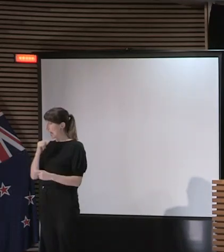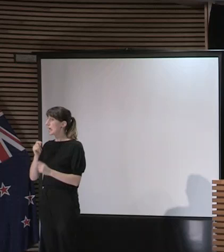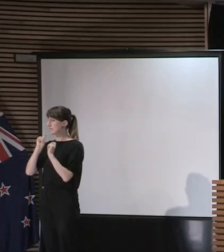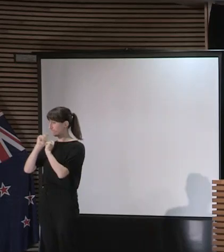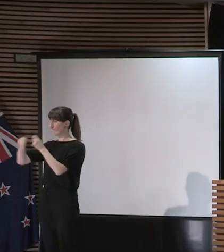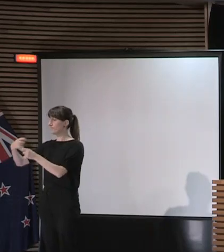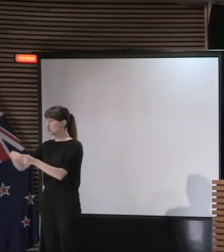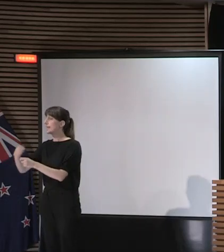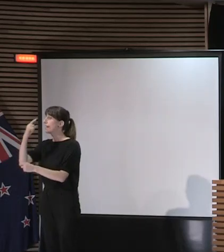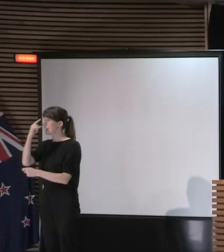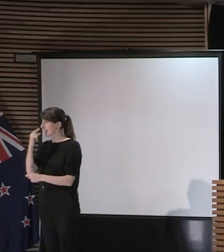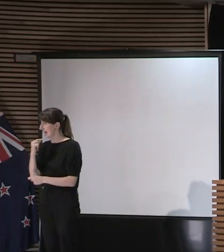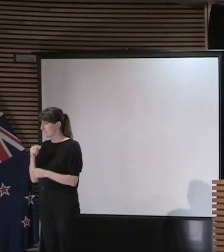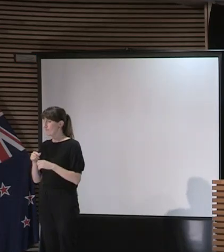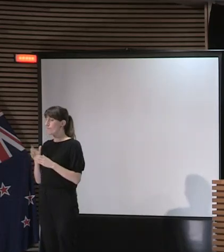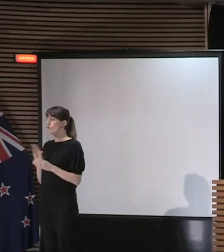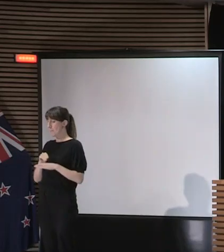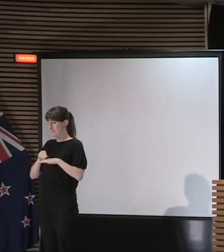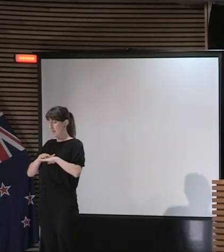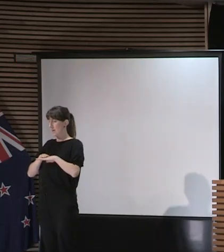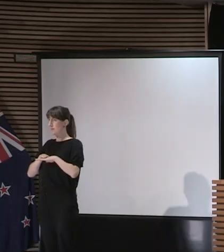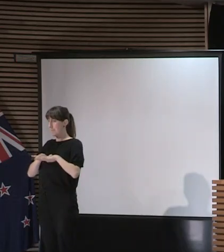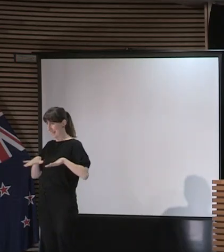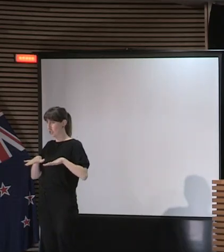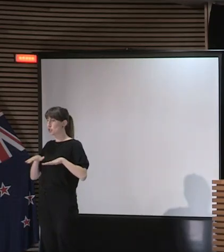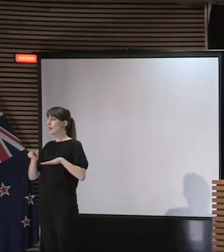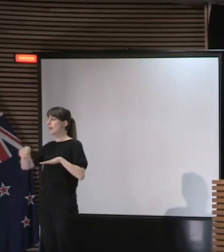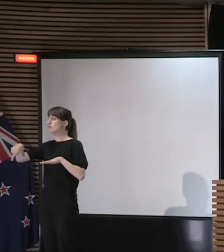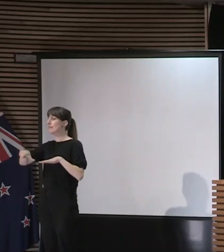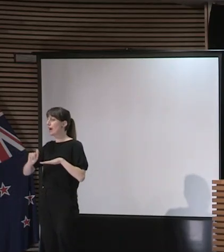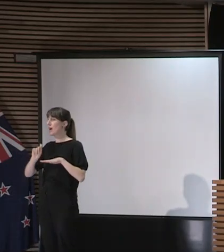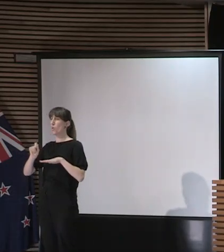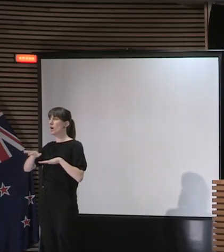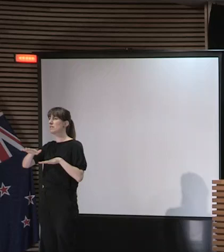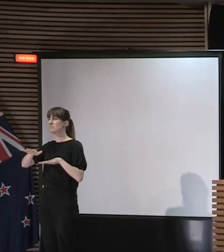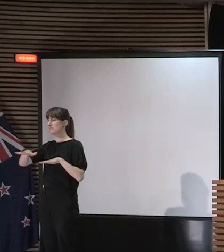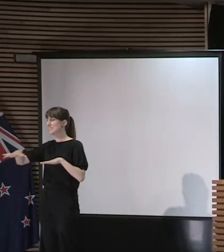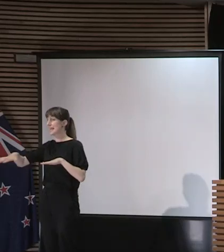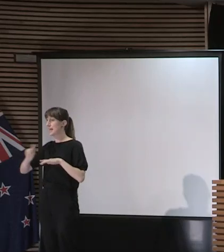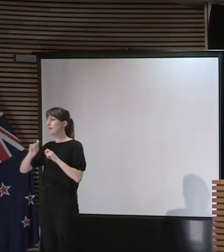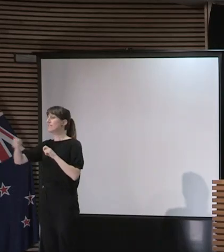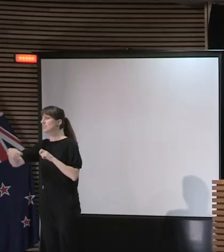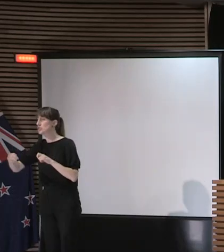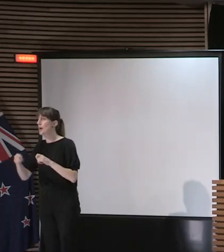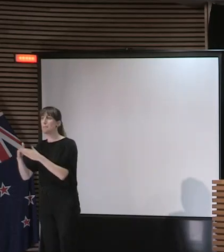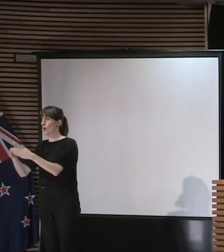and so that has been the decision that we have made within the alert level Look,